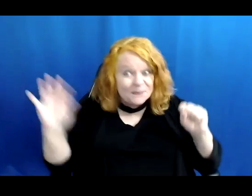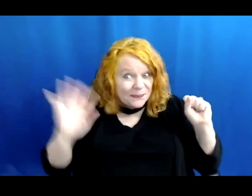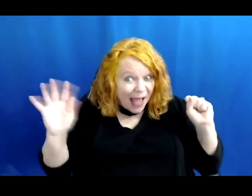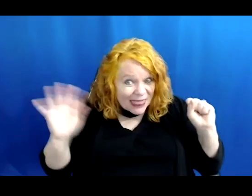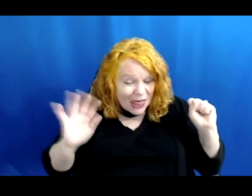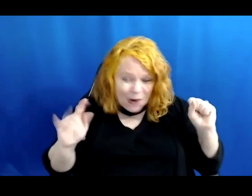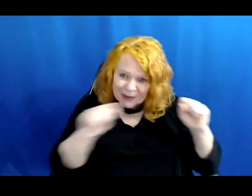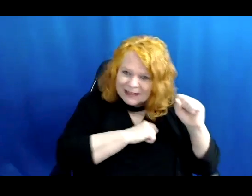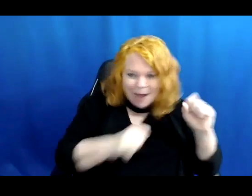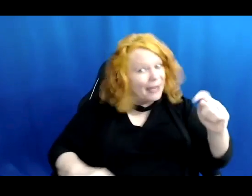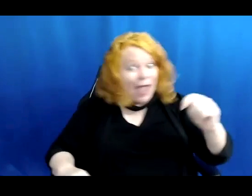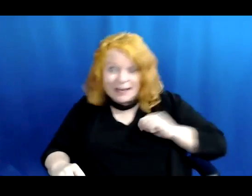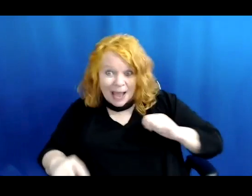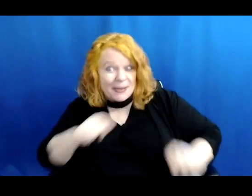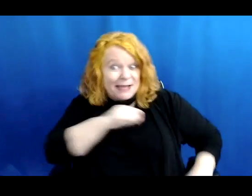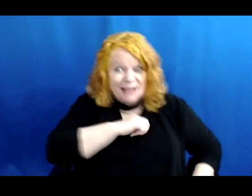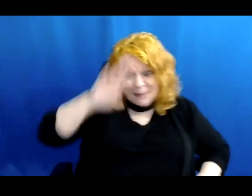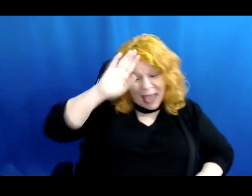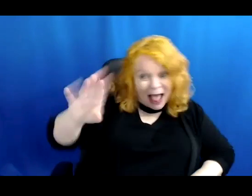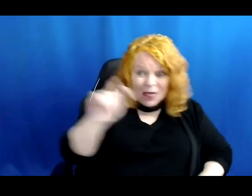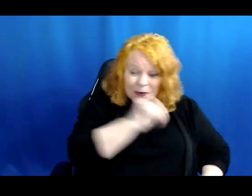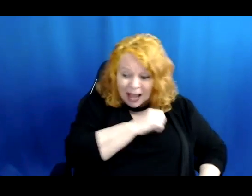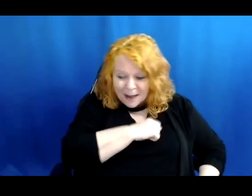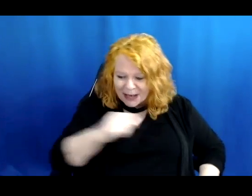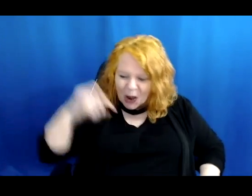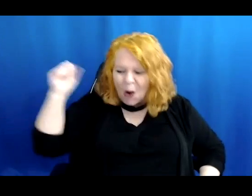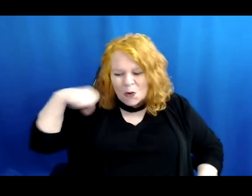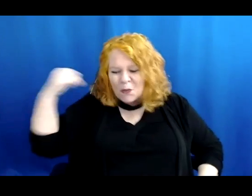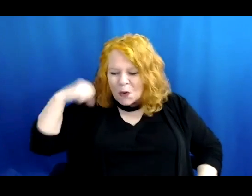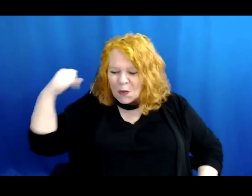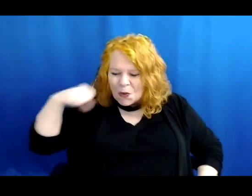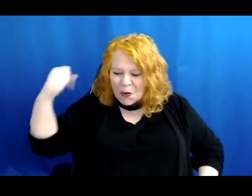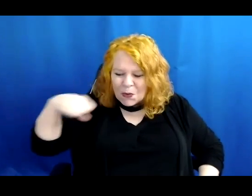Tommy, Tommy hello Tommy. WOOH. WOOH. WOOH. WOOH. WOOH.